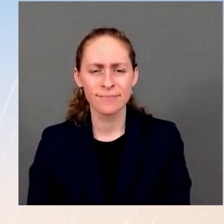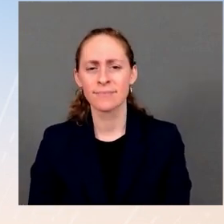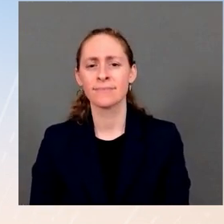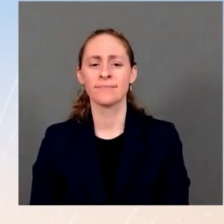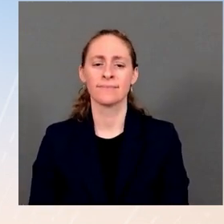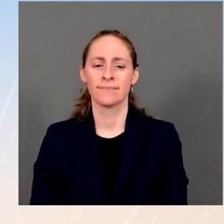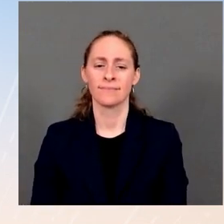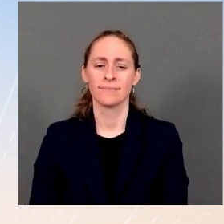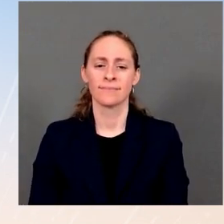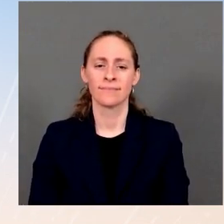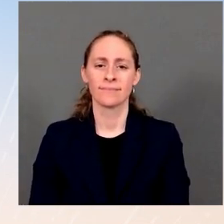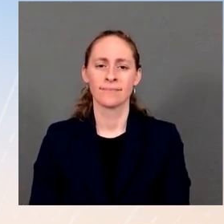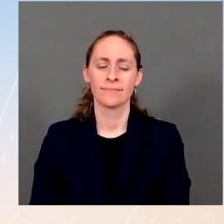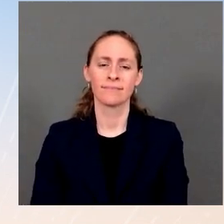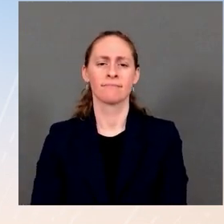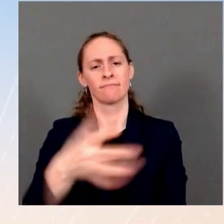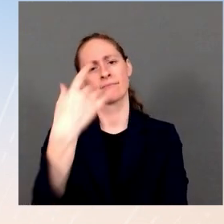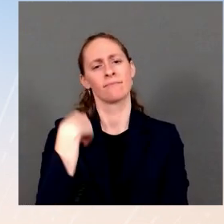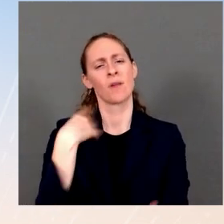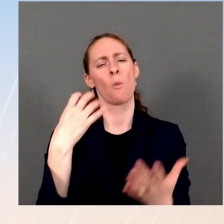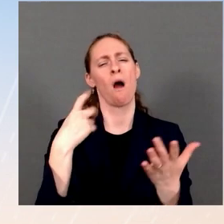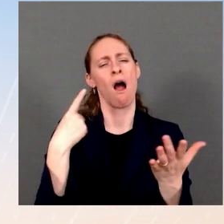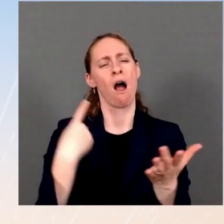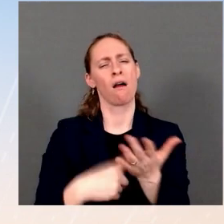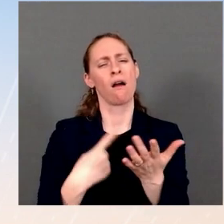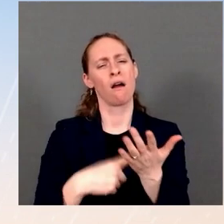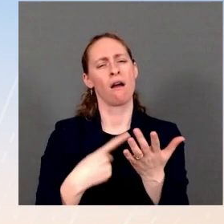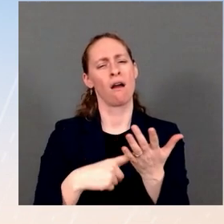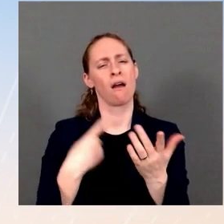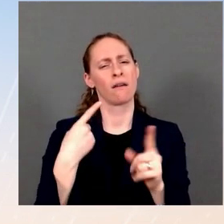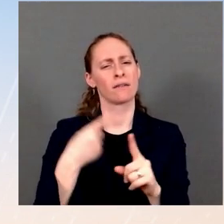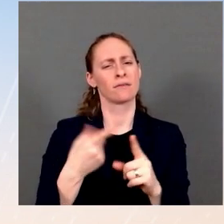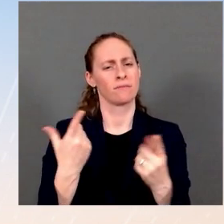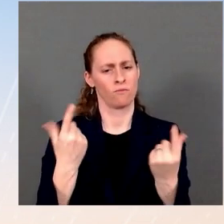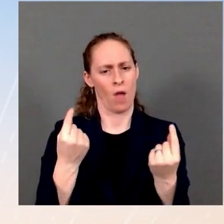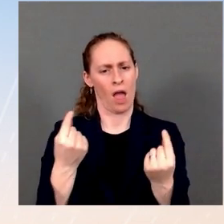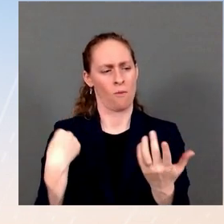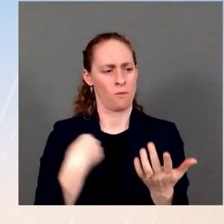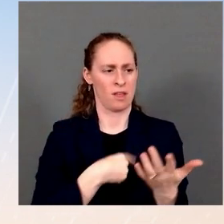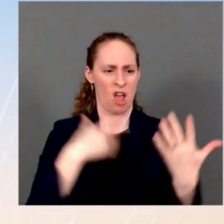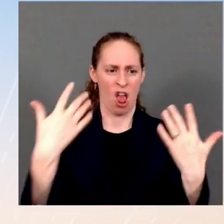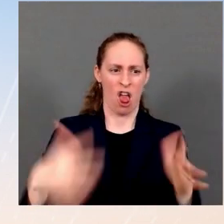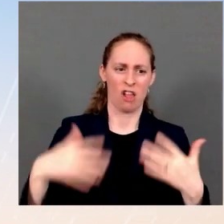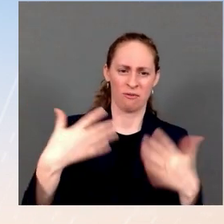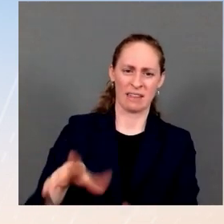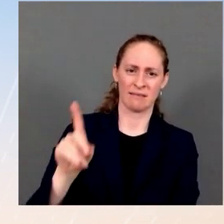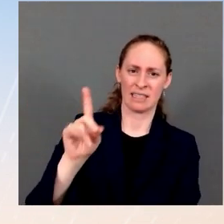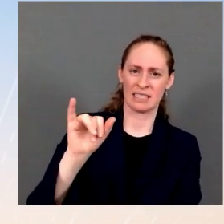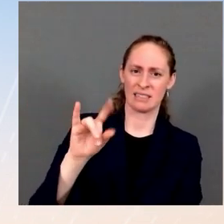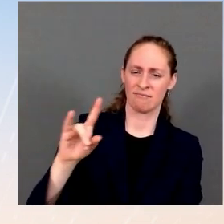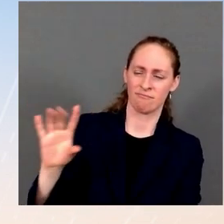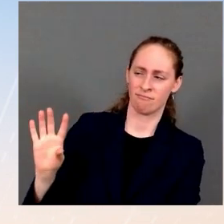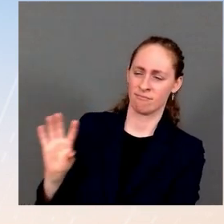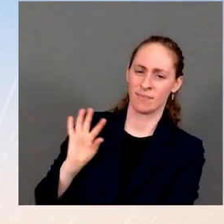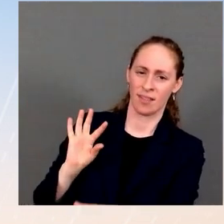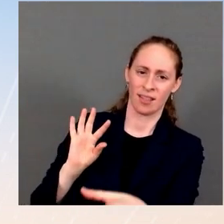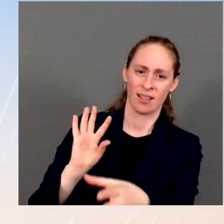And it shouldn't because the President has made this a priority -- voting rights -- made this a priority throughout his career and practically on day one.